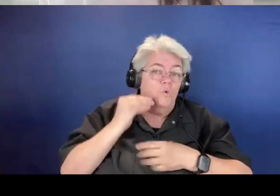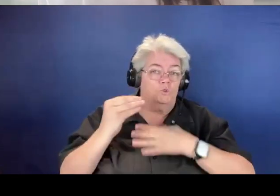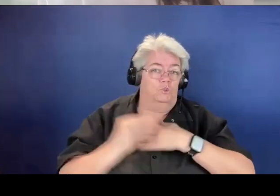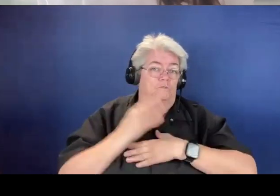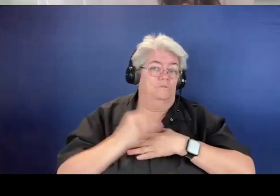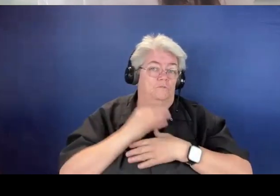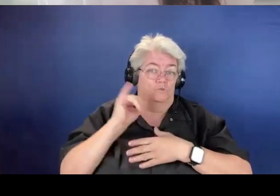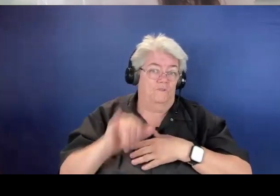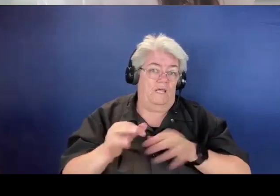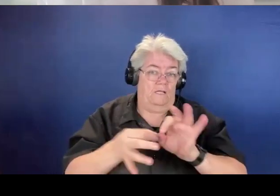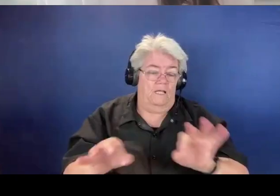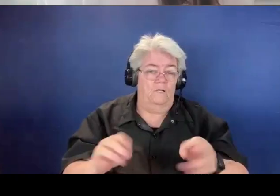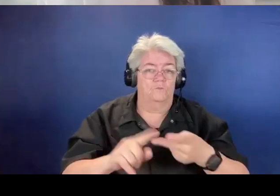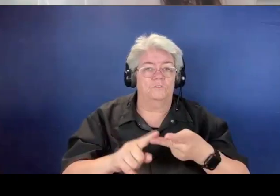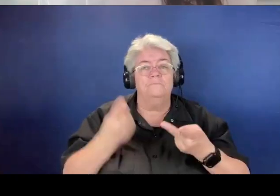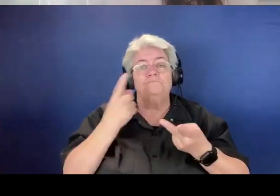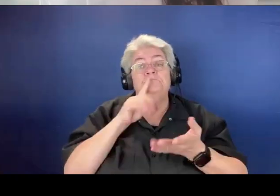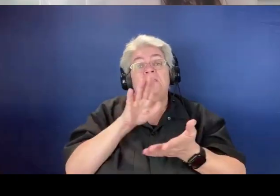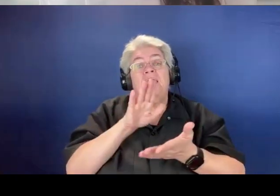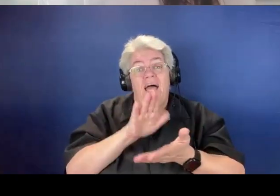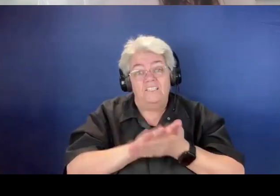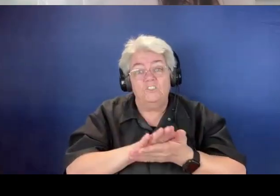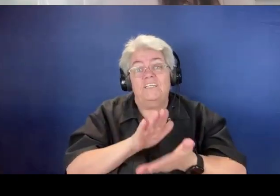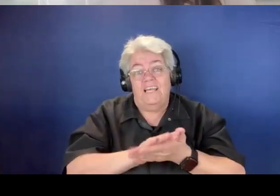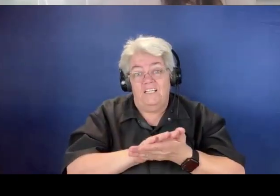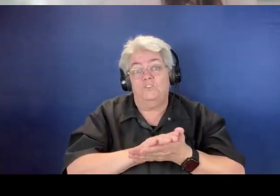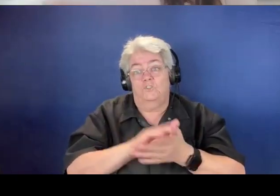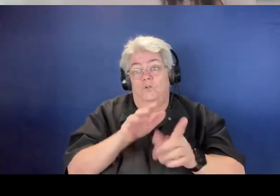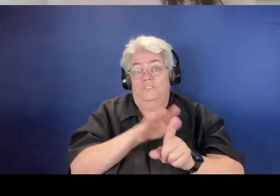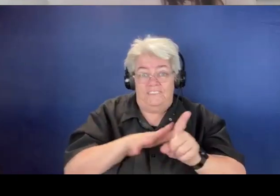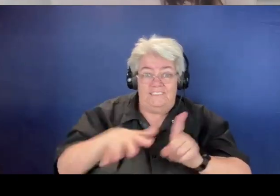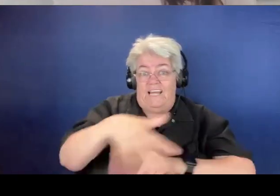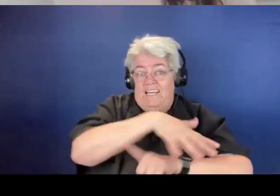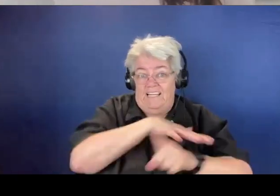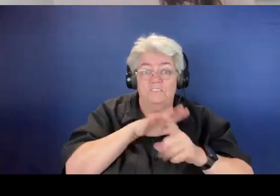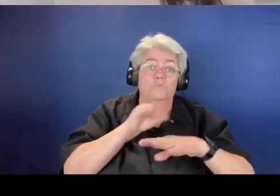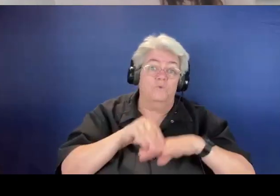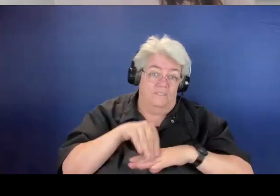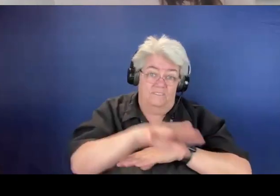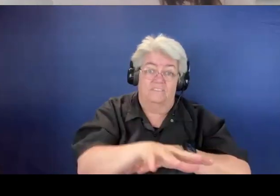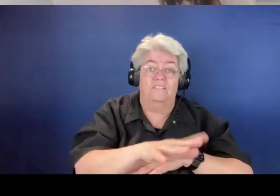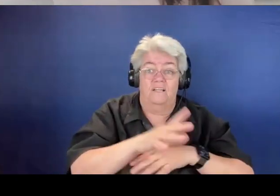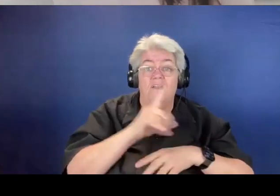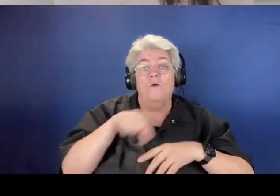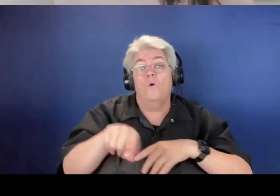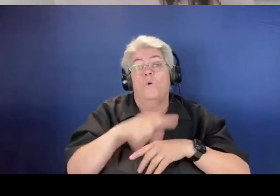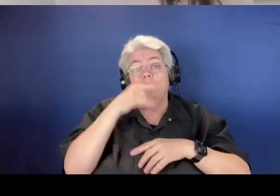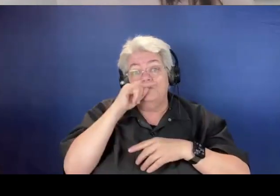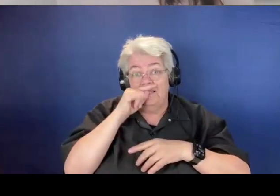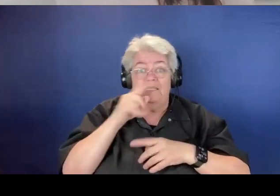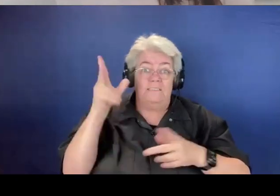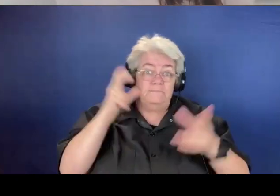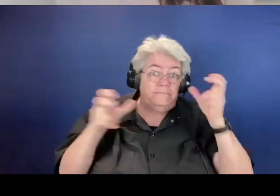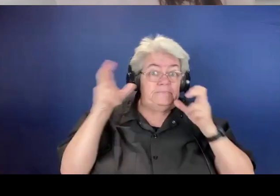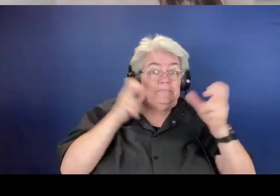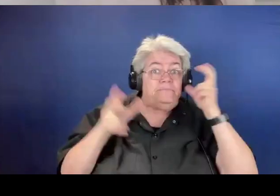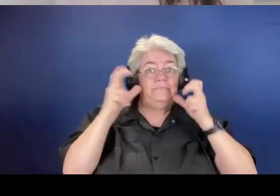educational settings have also been shown to have a large impact on the success of second oral language acquisition and proficiency.